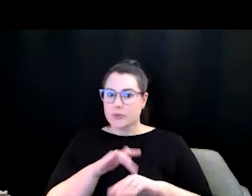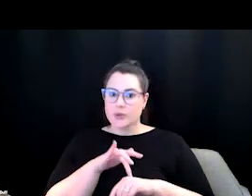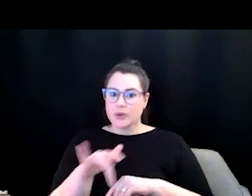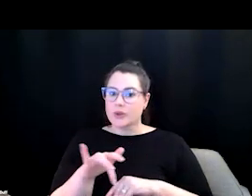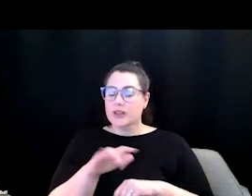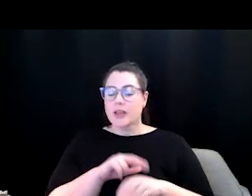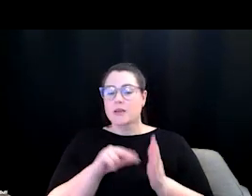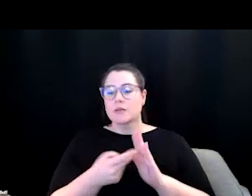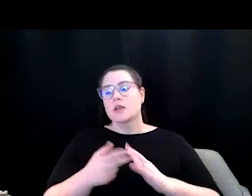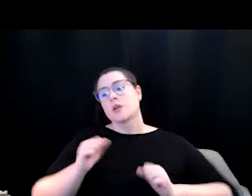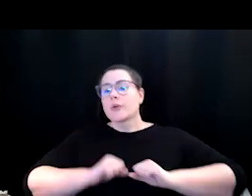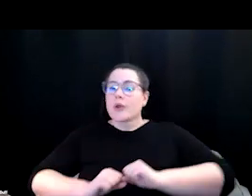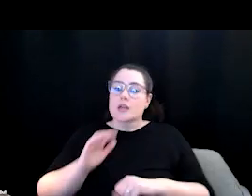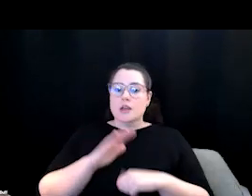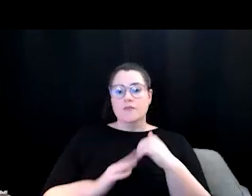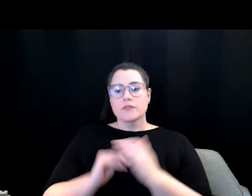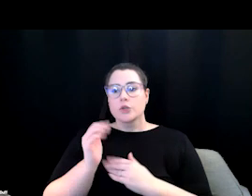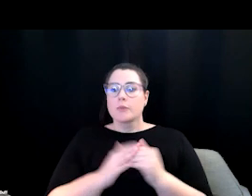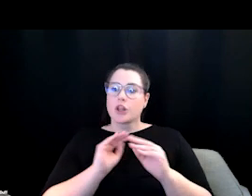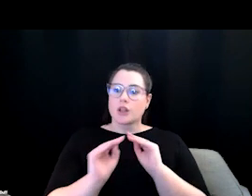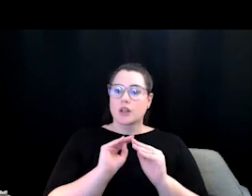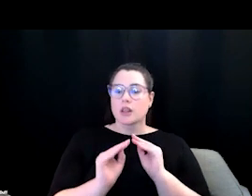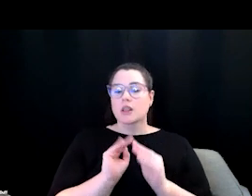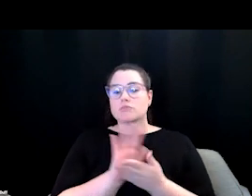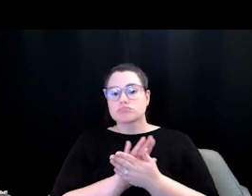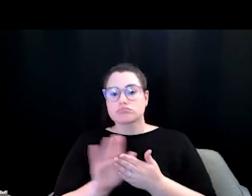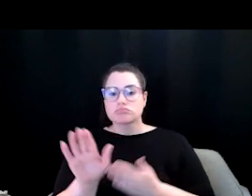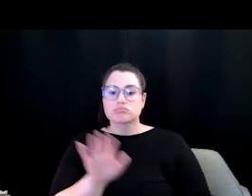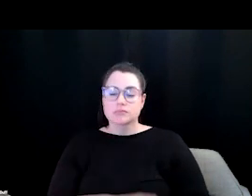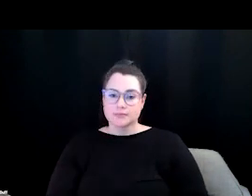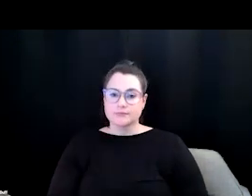to fix your proposal if there are any issues found that you may not have encountered before.